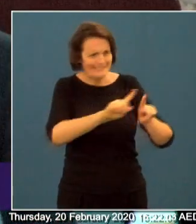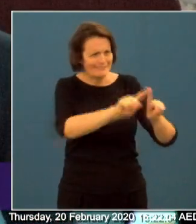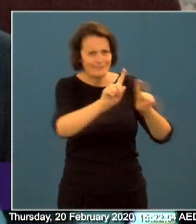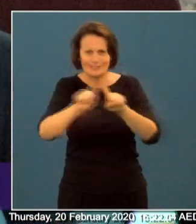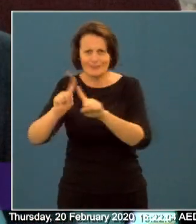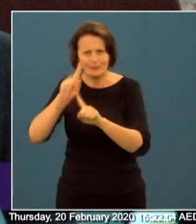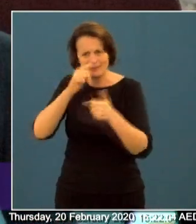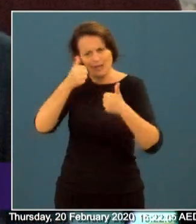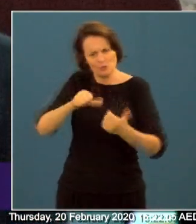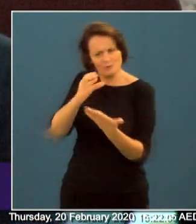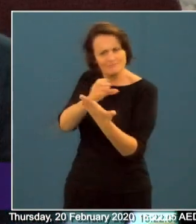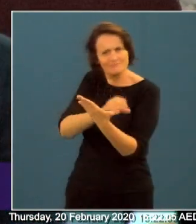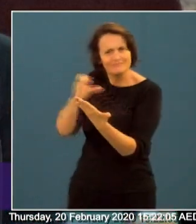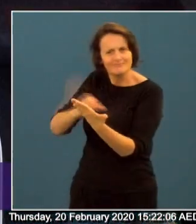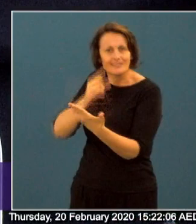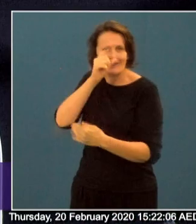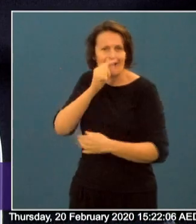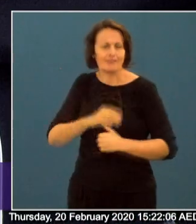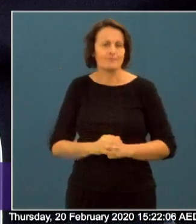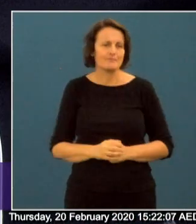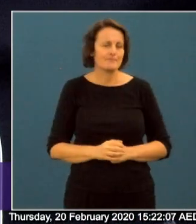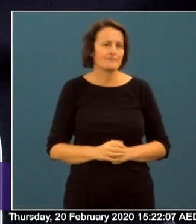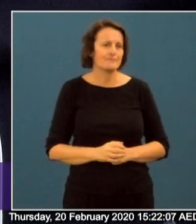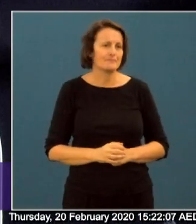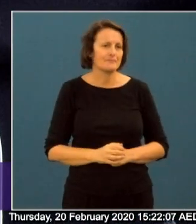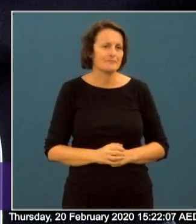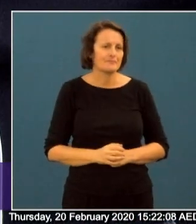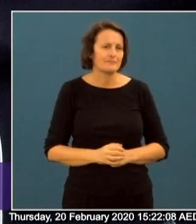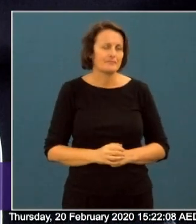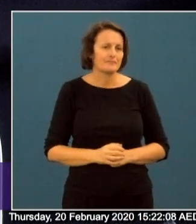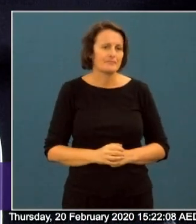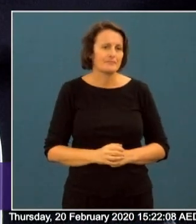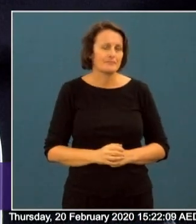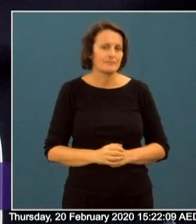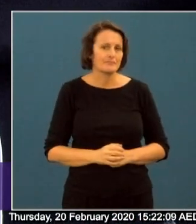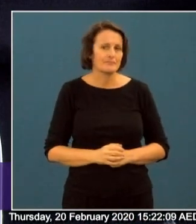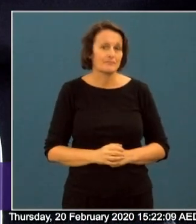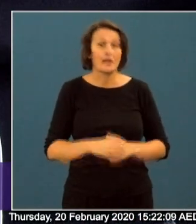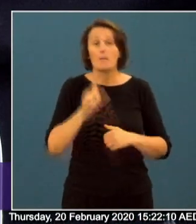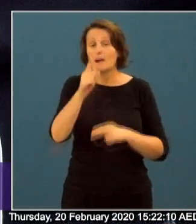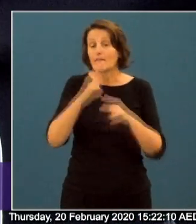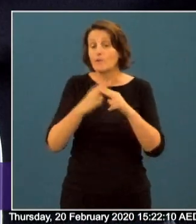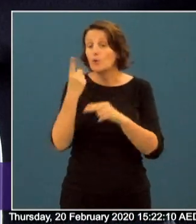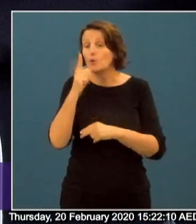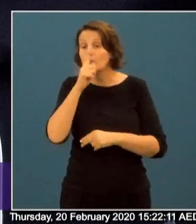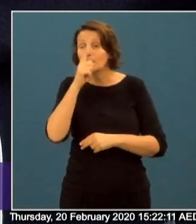Although, we would look to work with Aboriginal people and other First Nations people to ensure that the tools